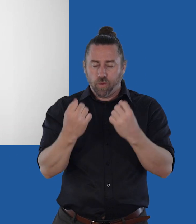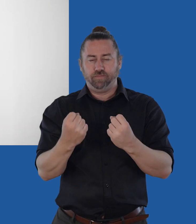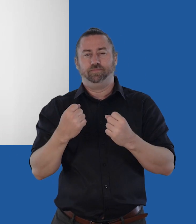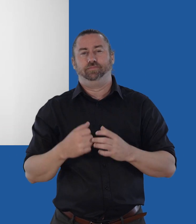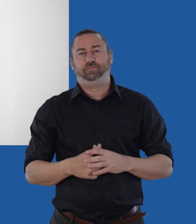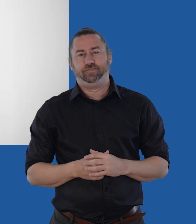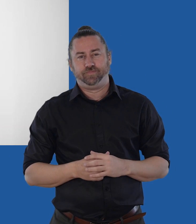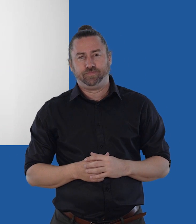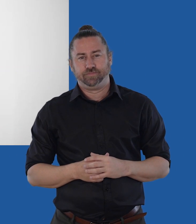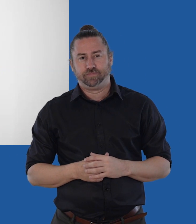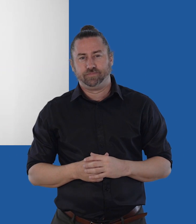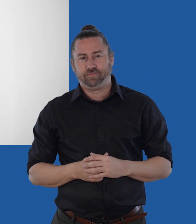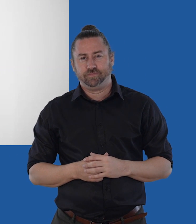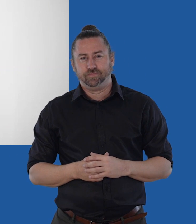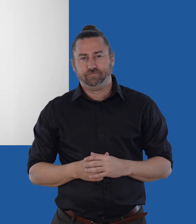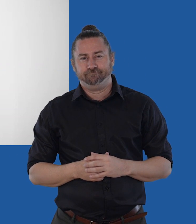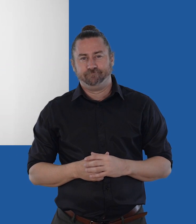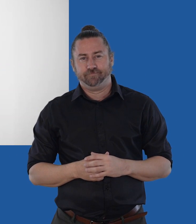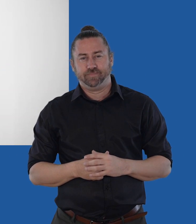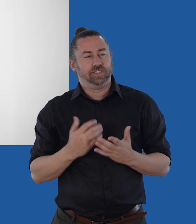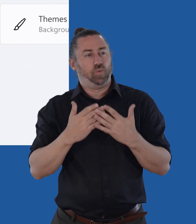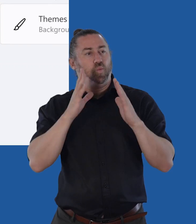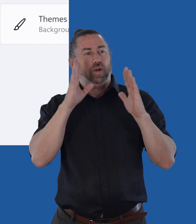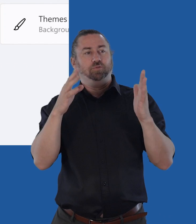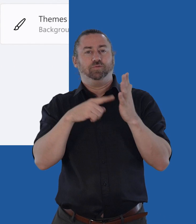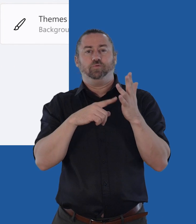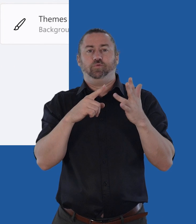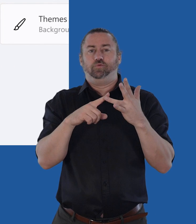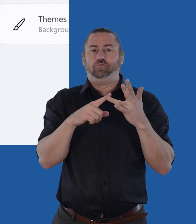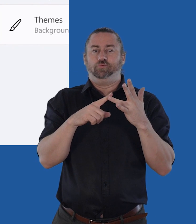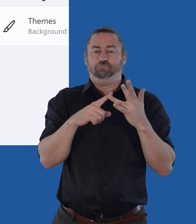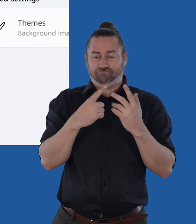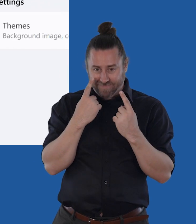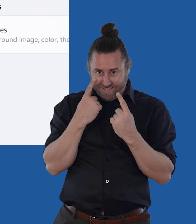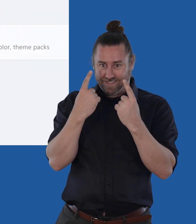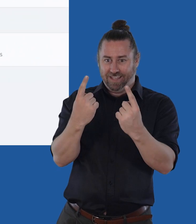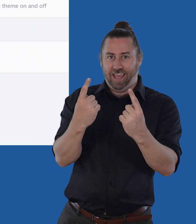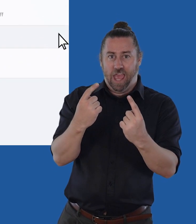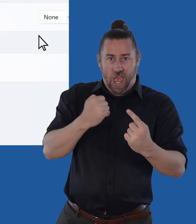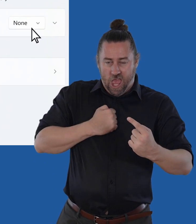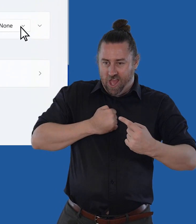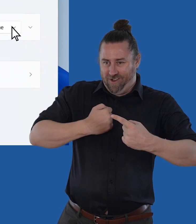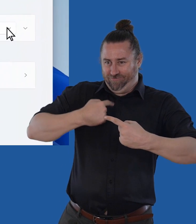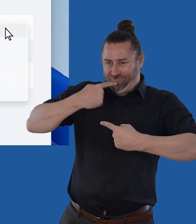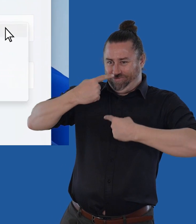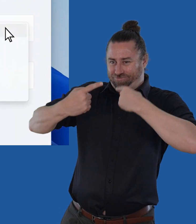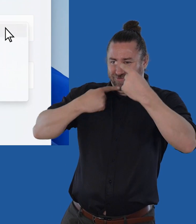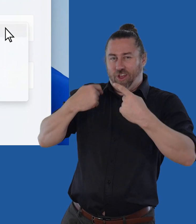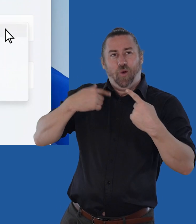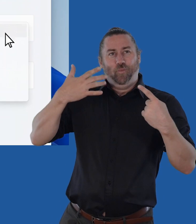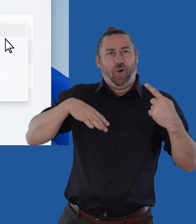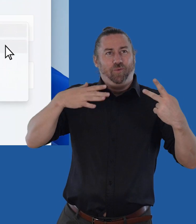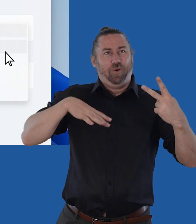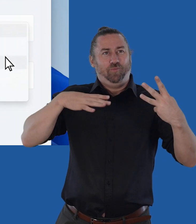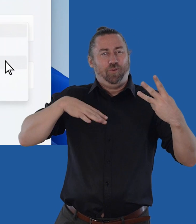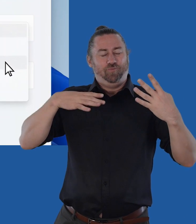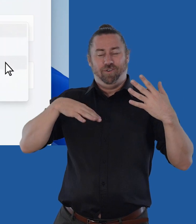It's really humbling to be able to see the impact that we're going to have in people's lived experiences.